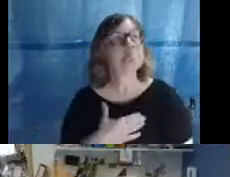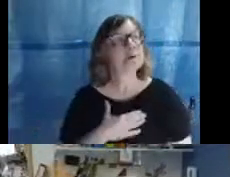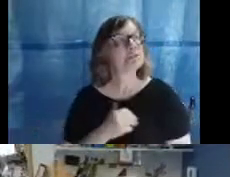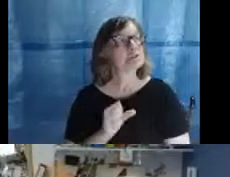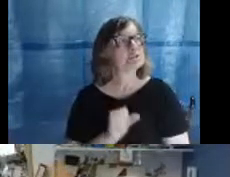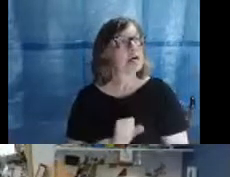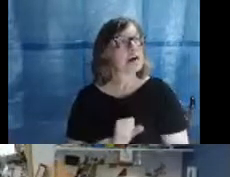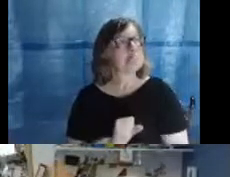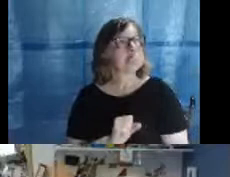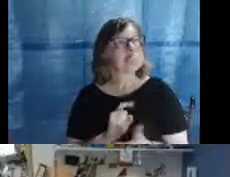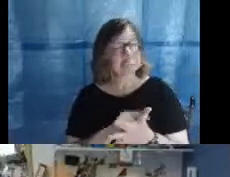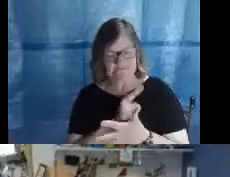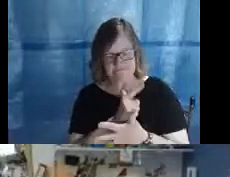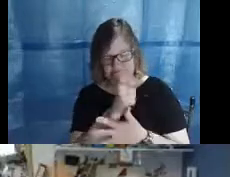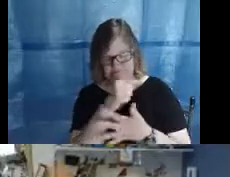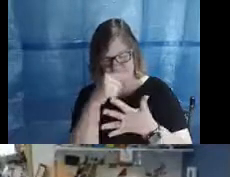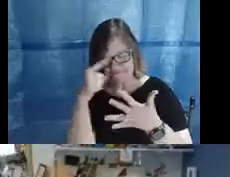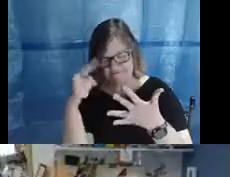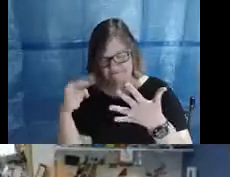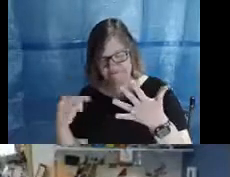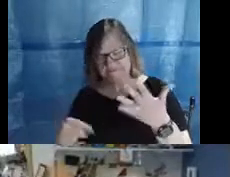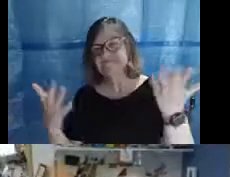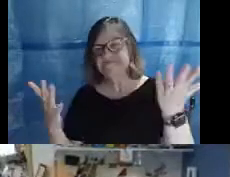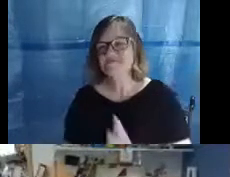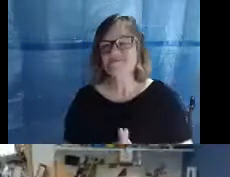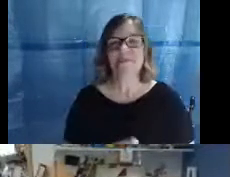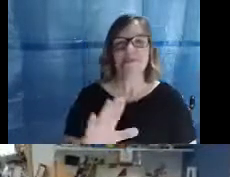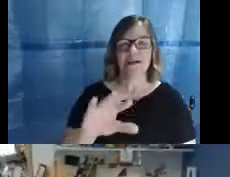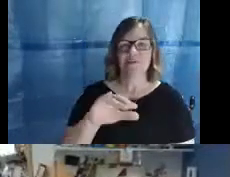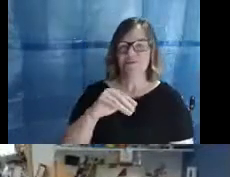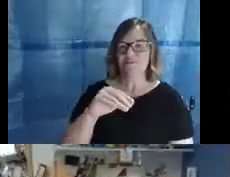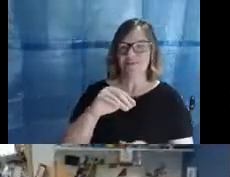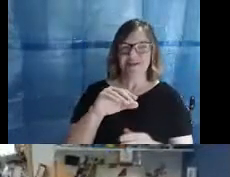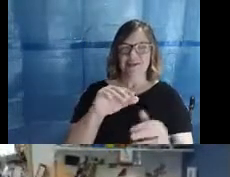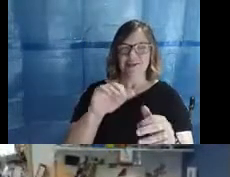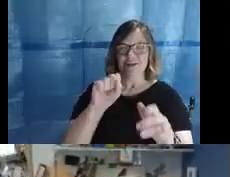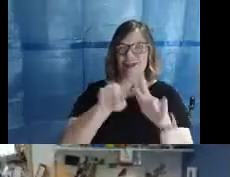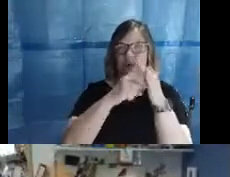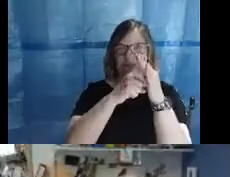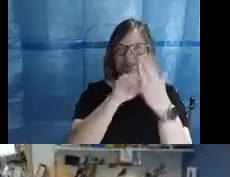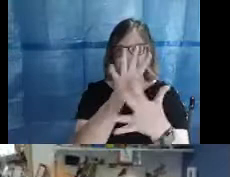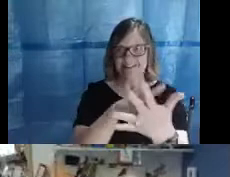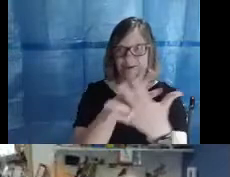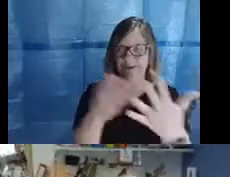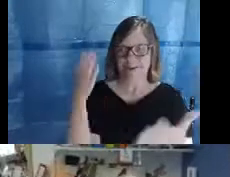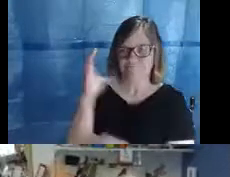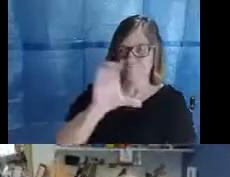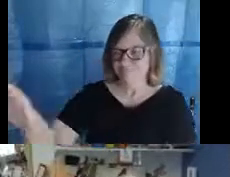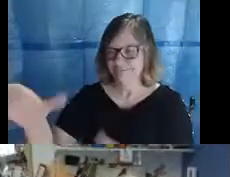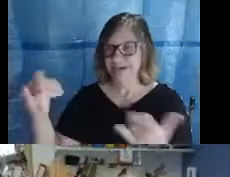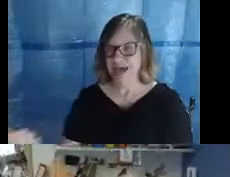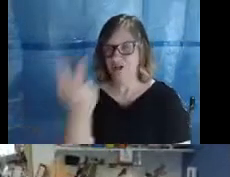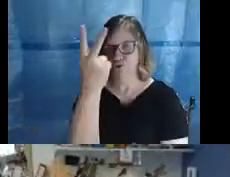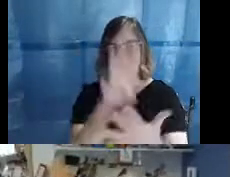My job has endless list of duties (chuckle). I have started to give interpreter scheduling to other staff.